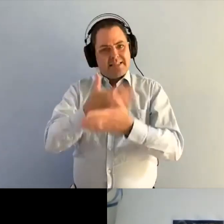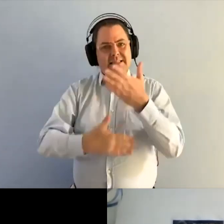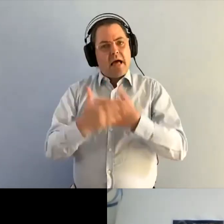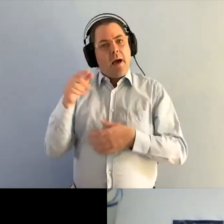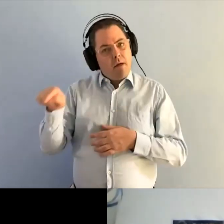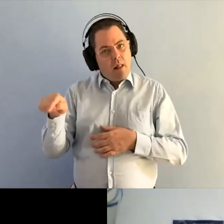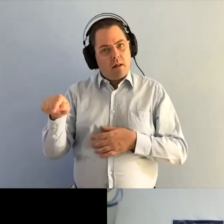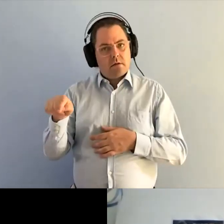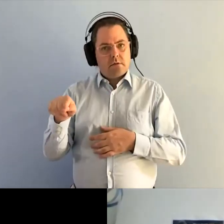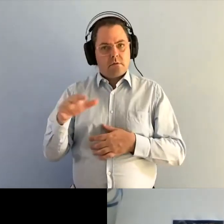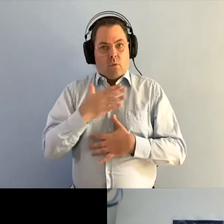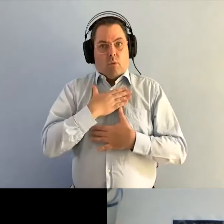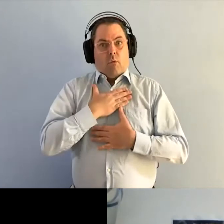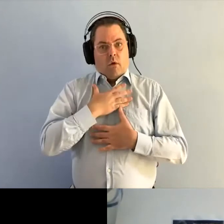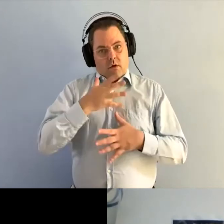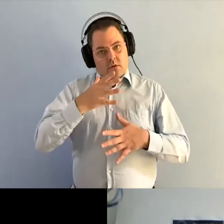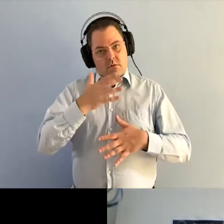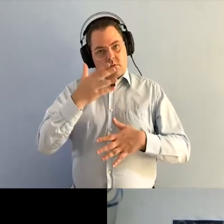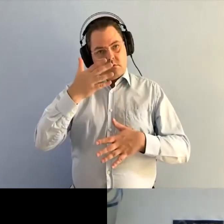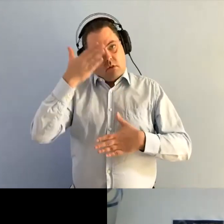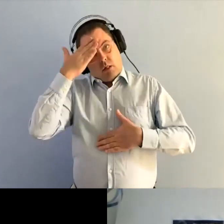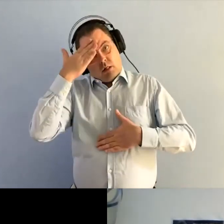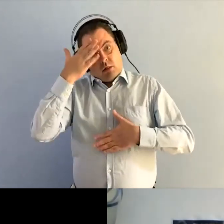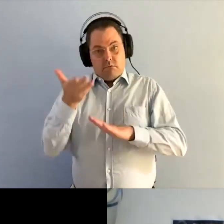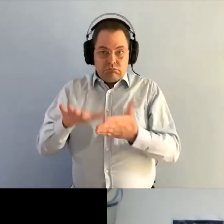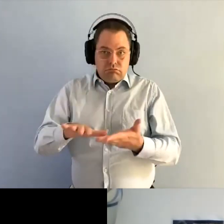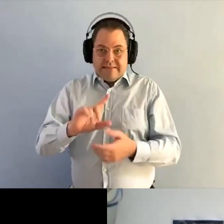local should support people with disabilities. And